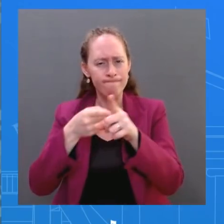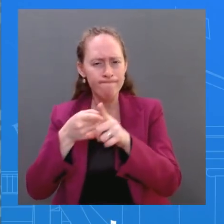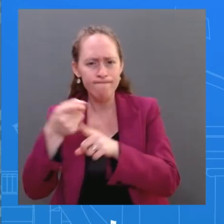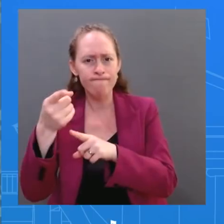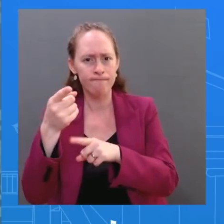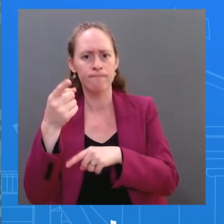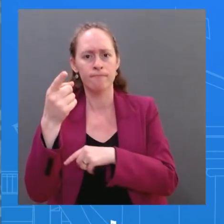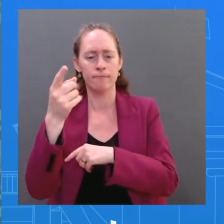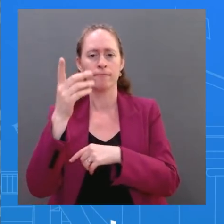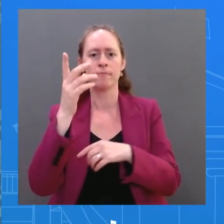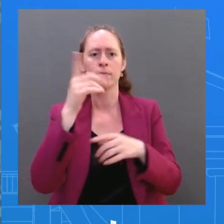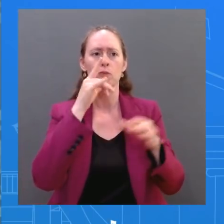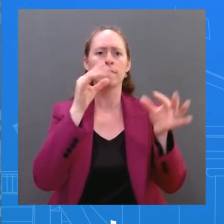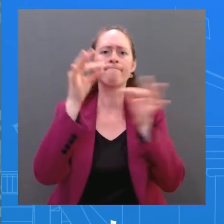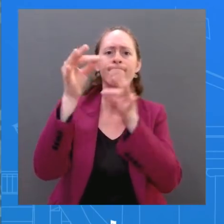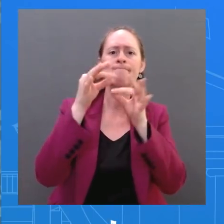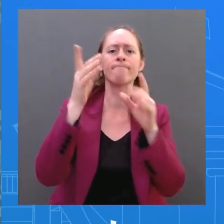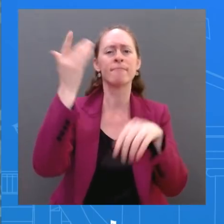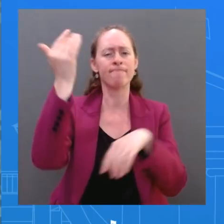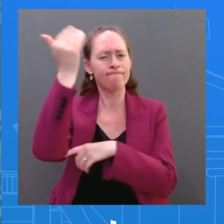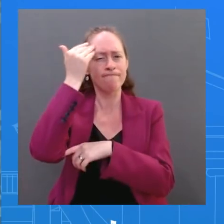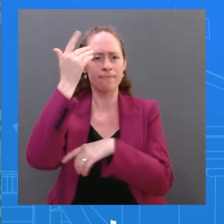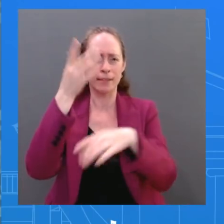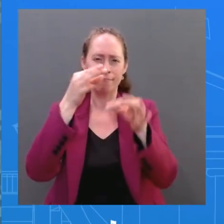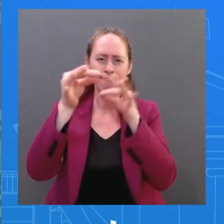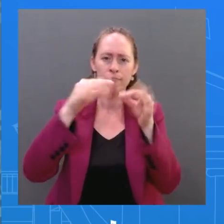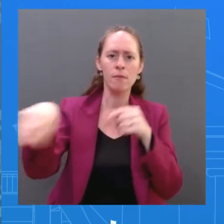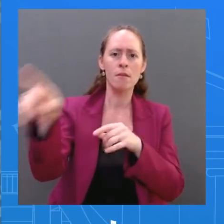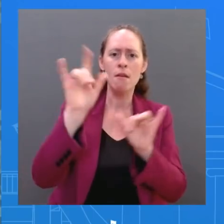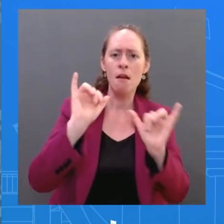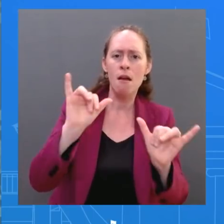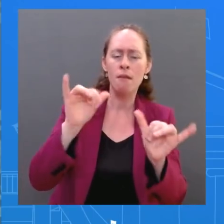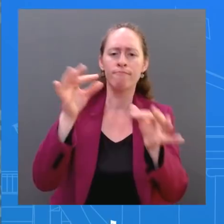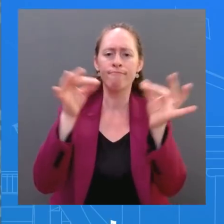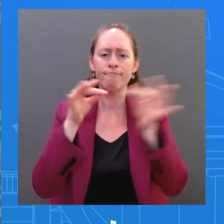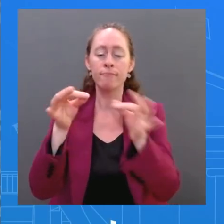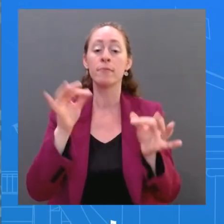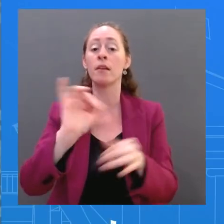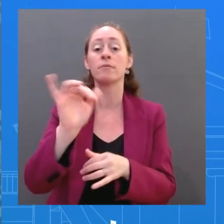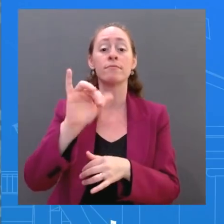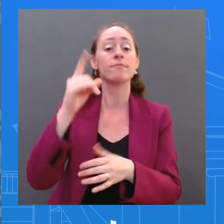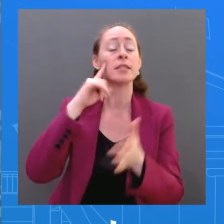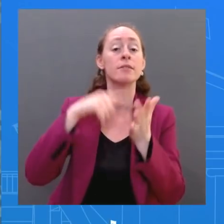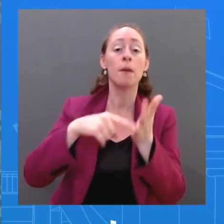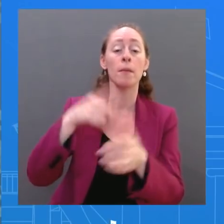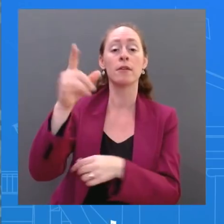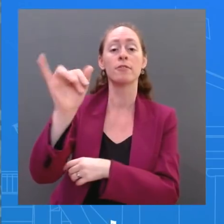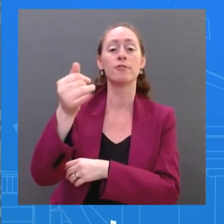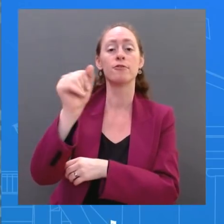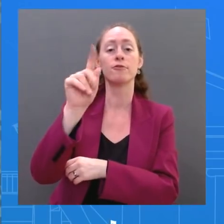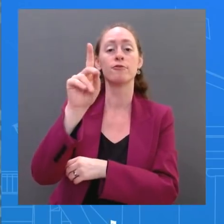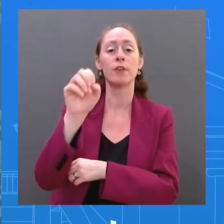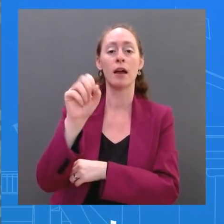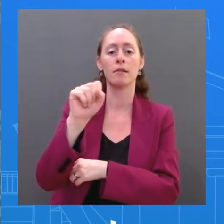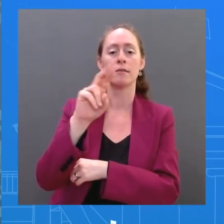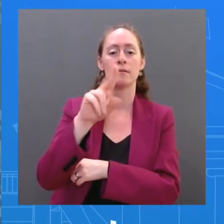Sullivan have also called her to offer support and reaffirm the President's commitment to bringing Paul home.